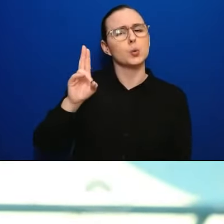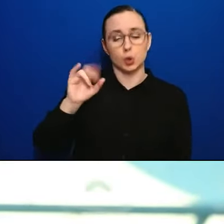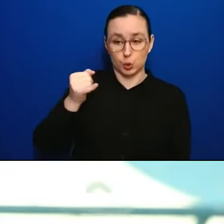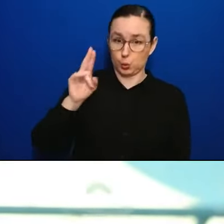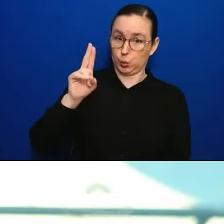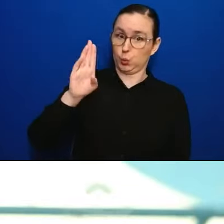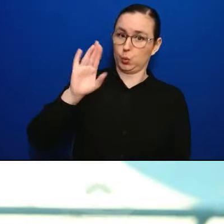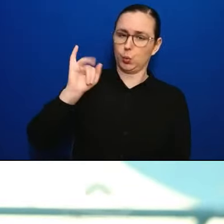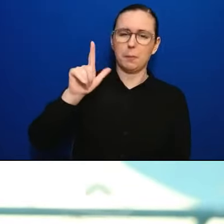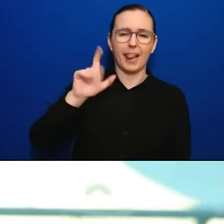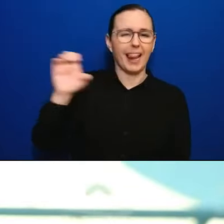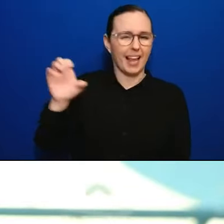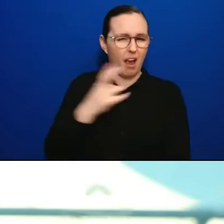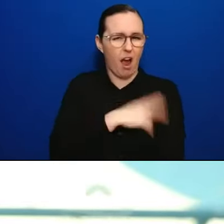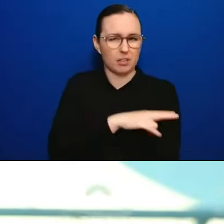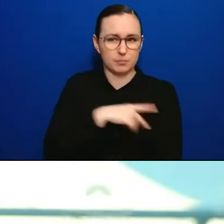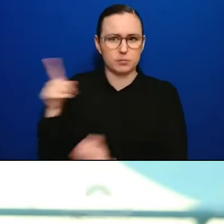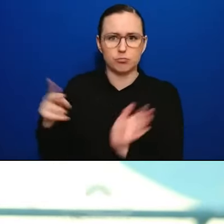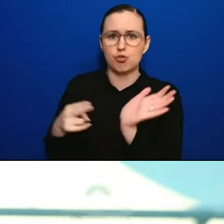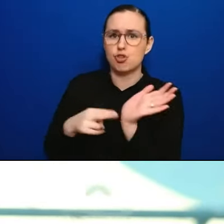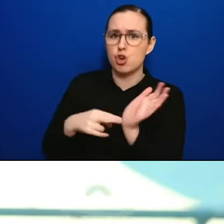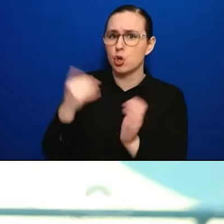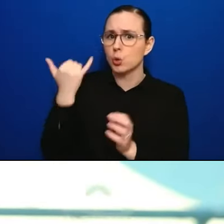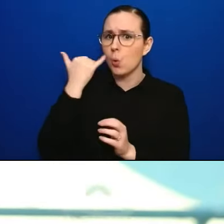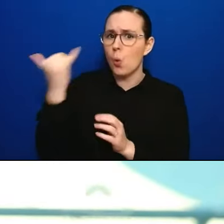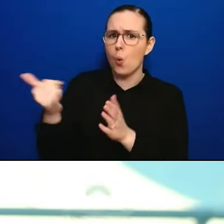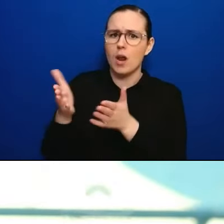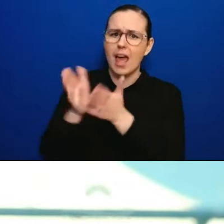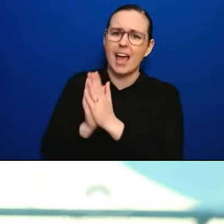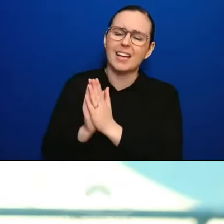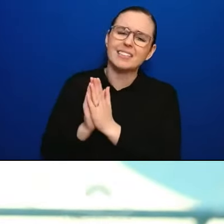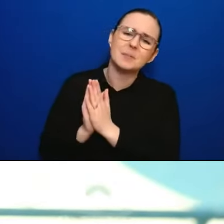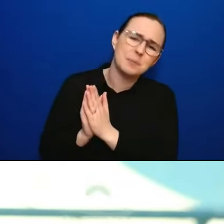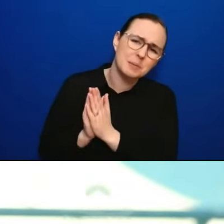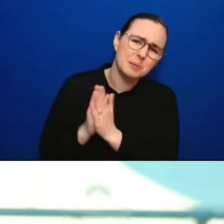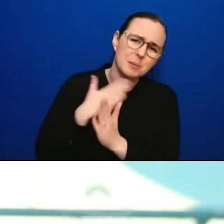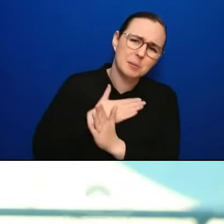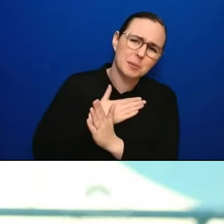the Victoria woman who got a